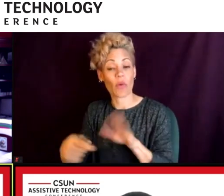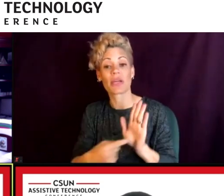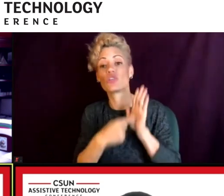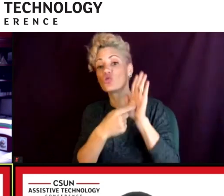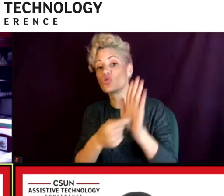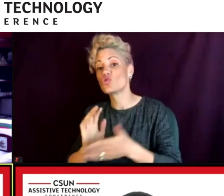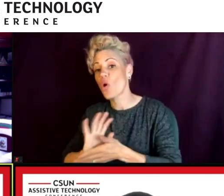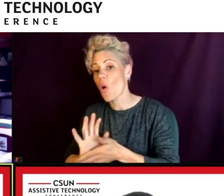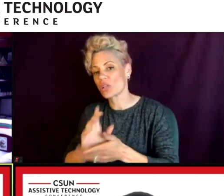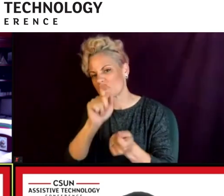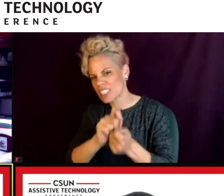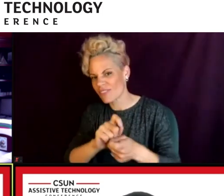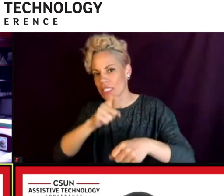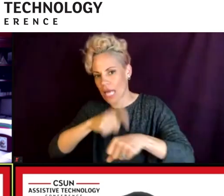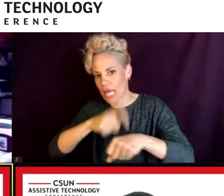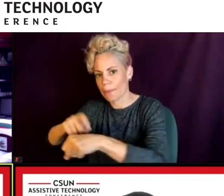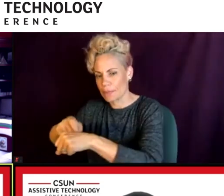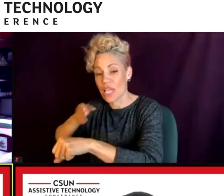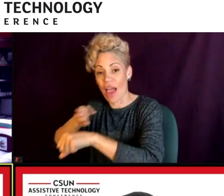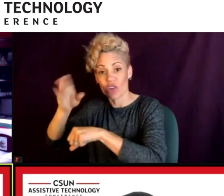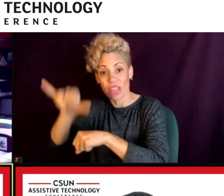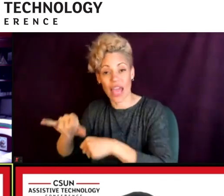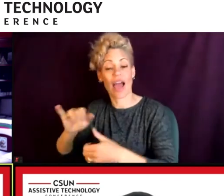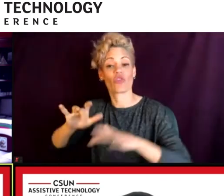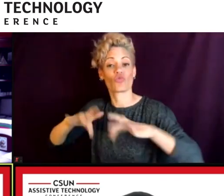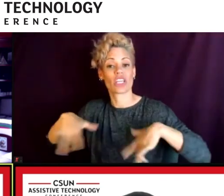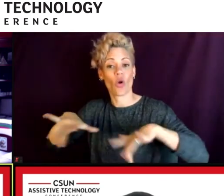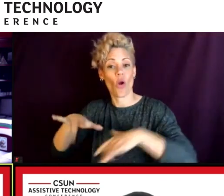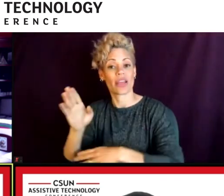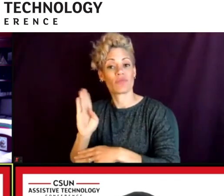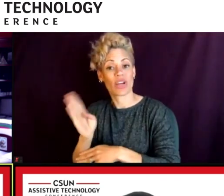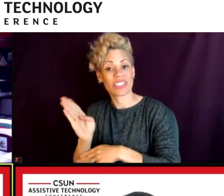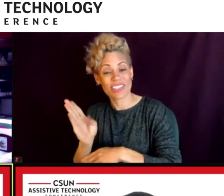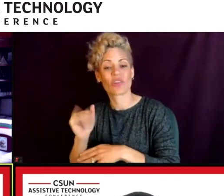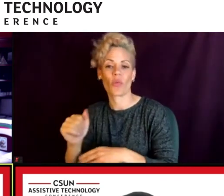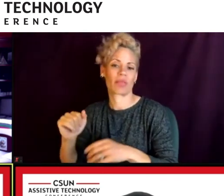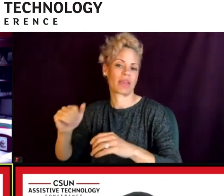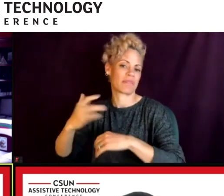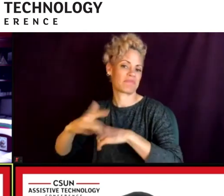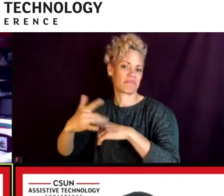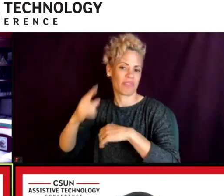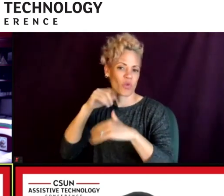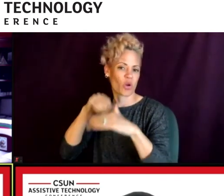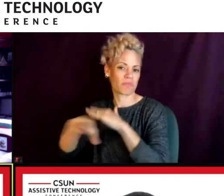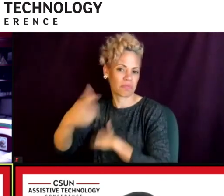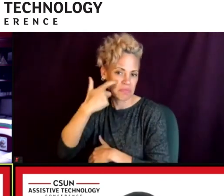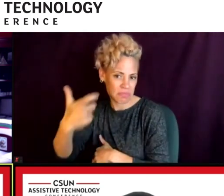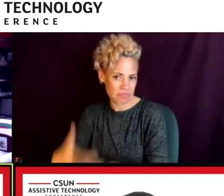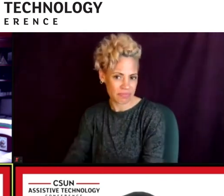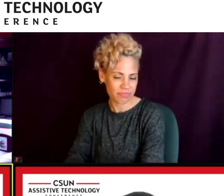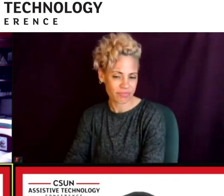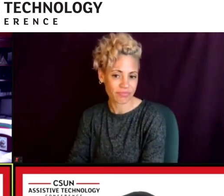After that, recorded presentations will be available for viewing. And some good news, I'm excited to tell you